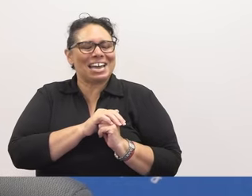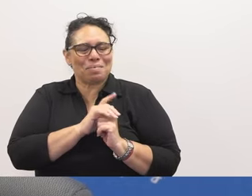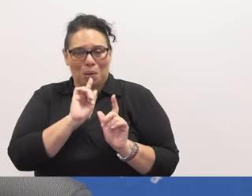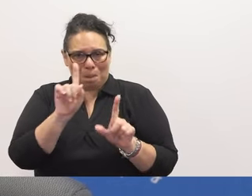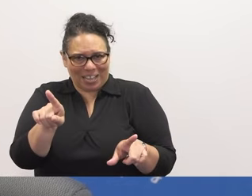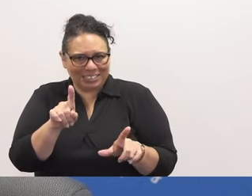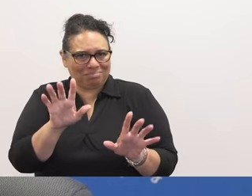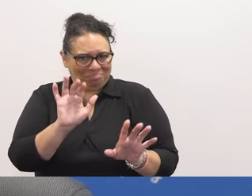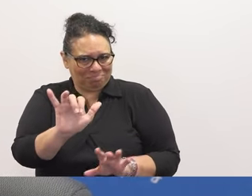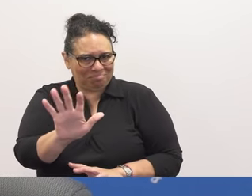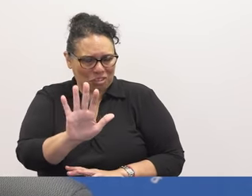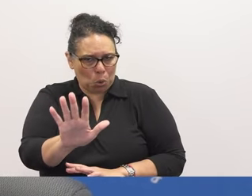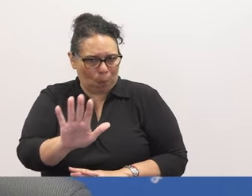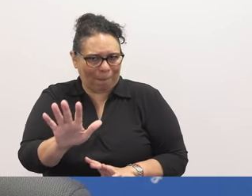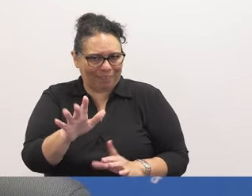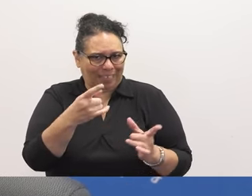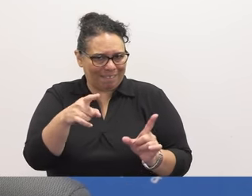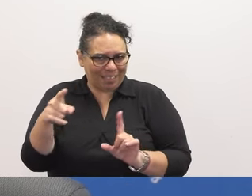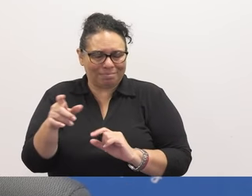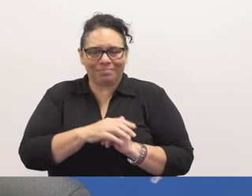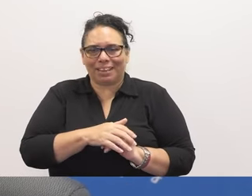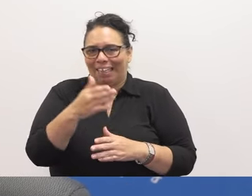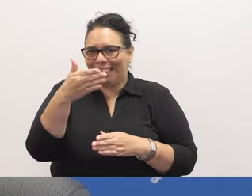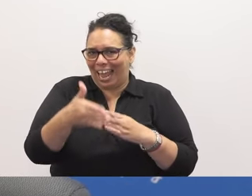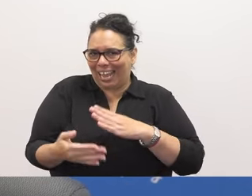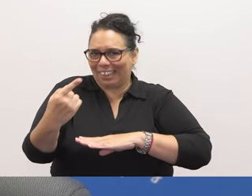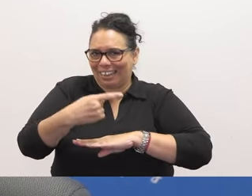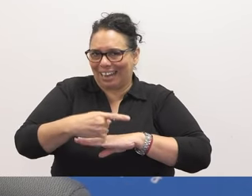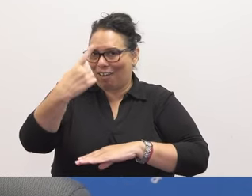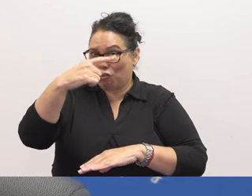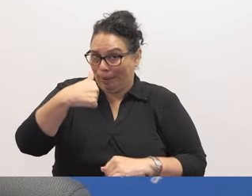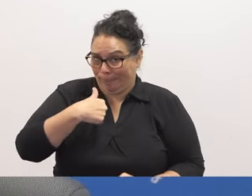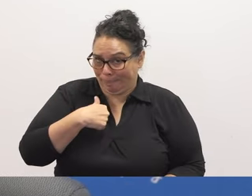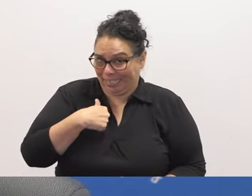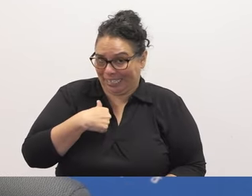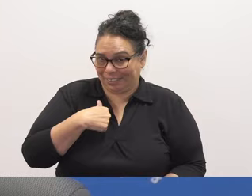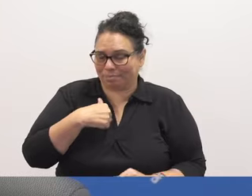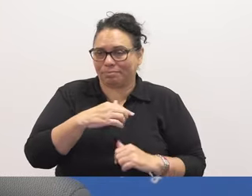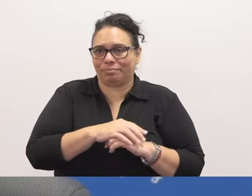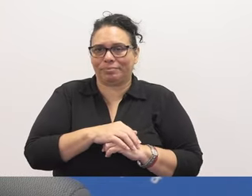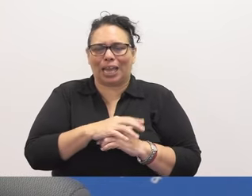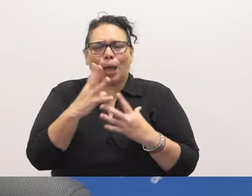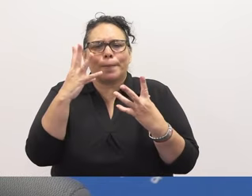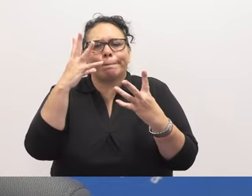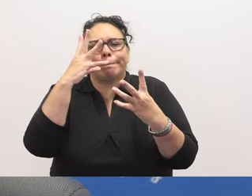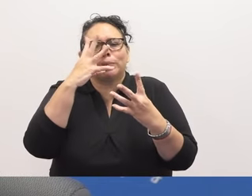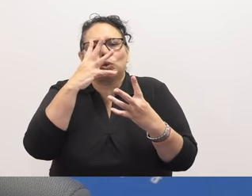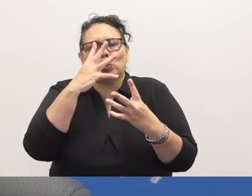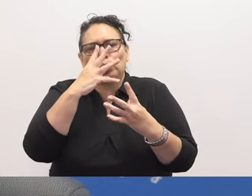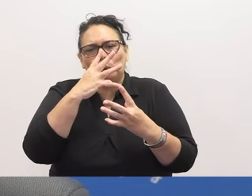at a bunch of other Lincoln events. So at the end of the day, for me, the beauty and the site visit